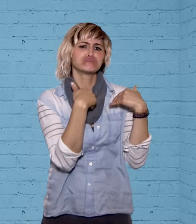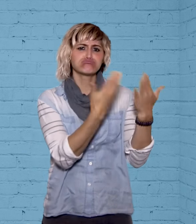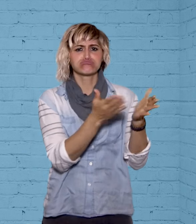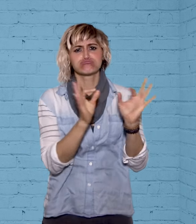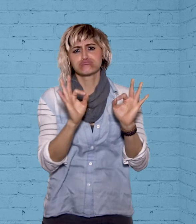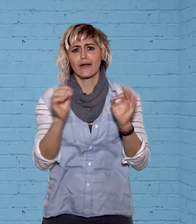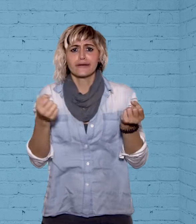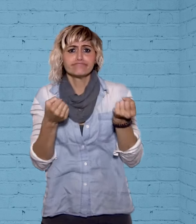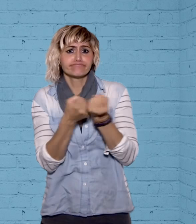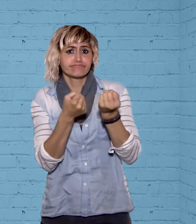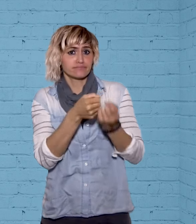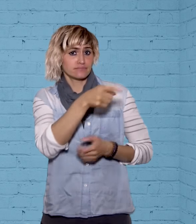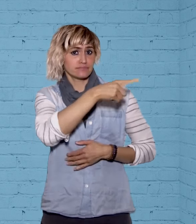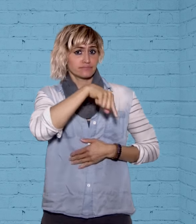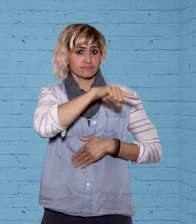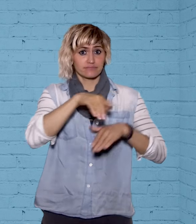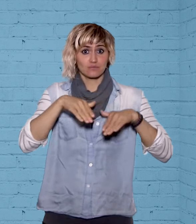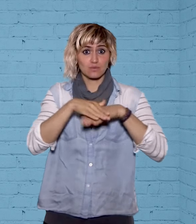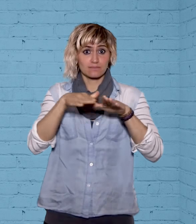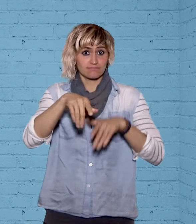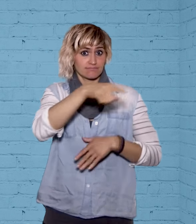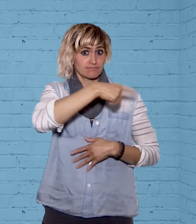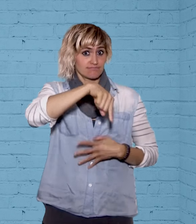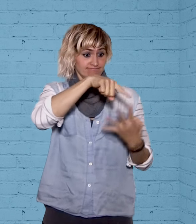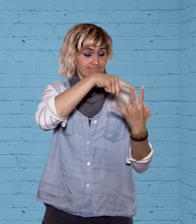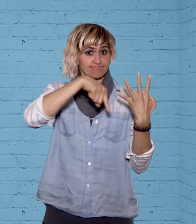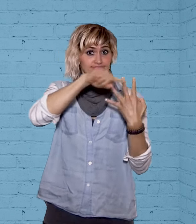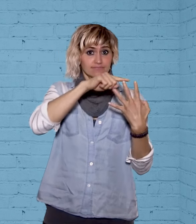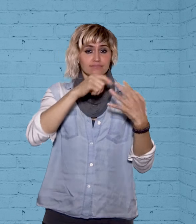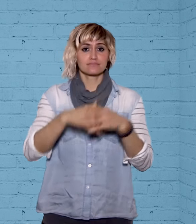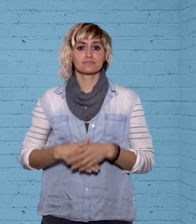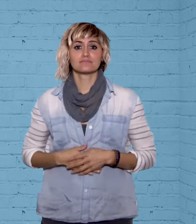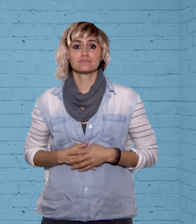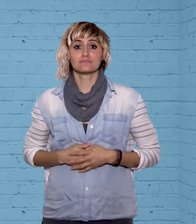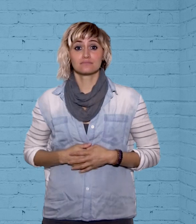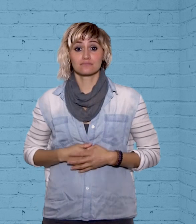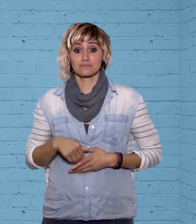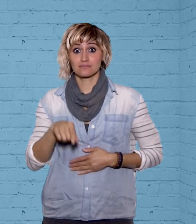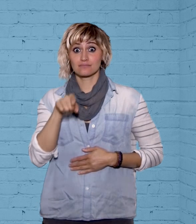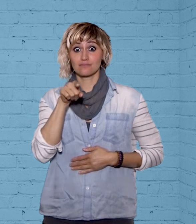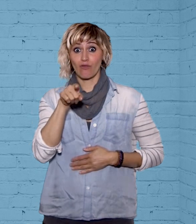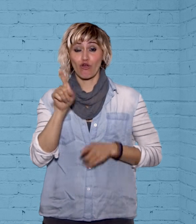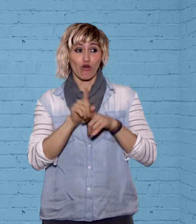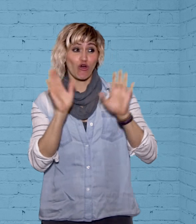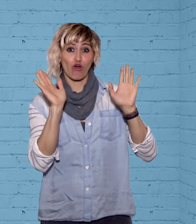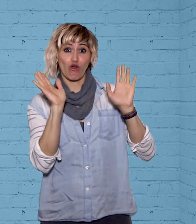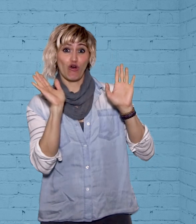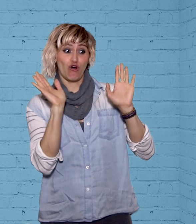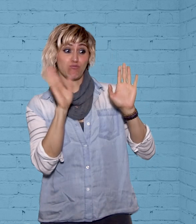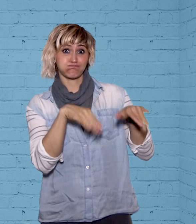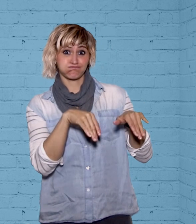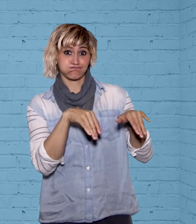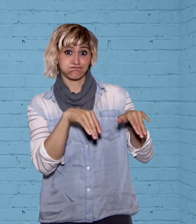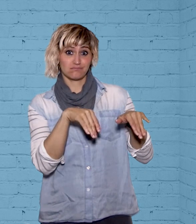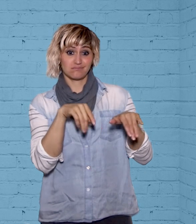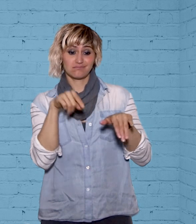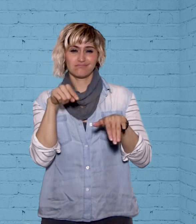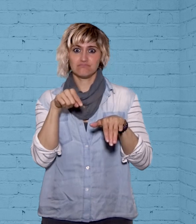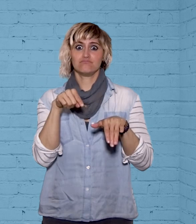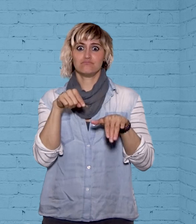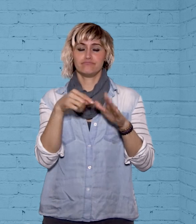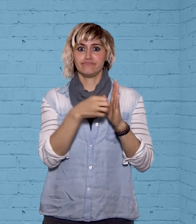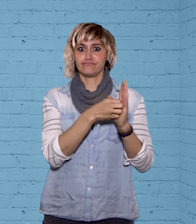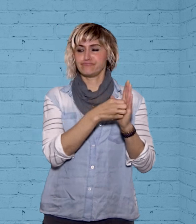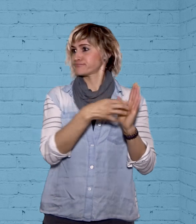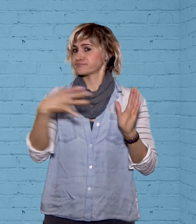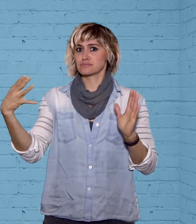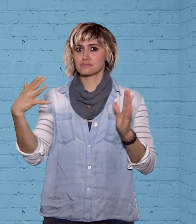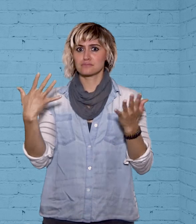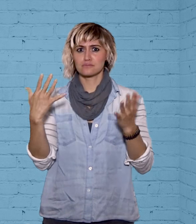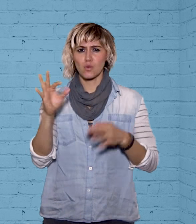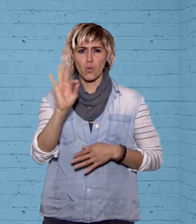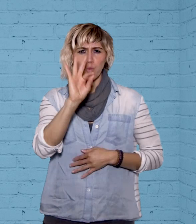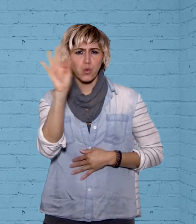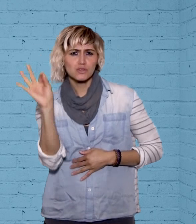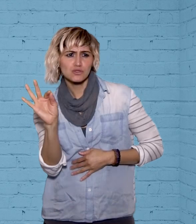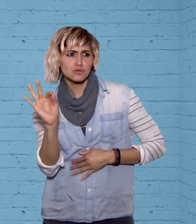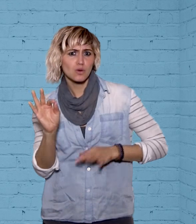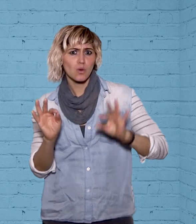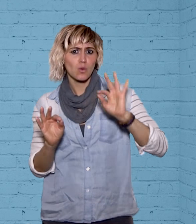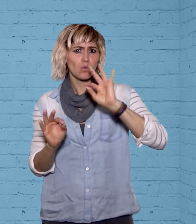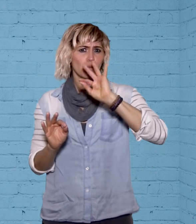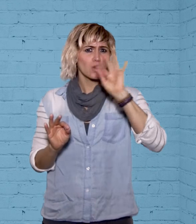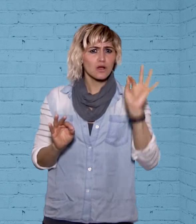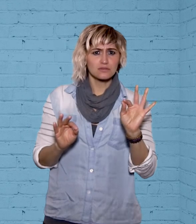a break” in a statement, supporting the swimmers.